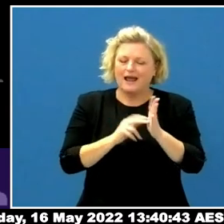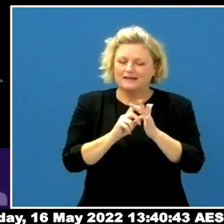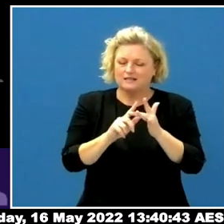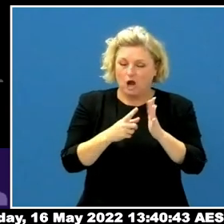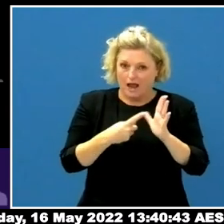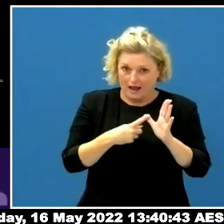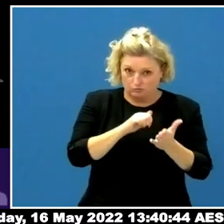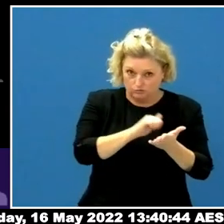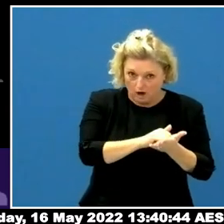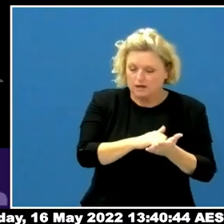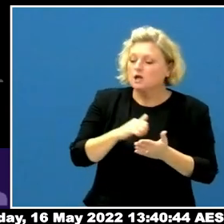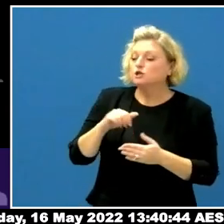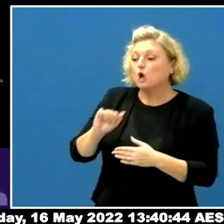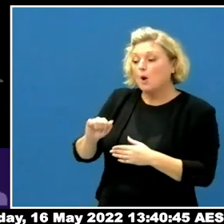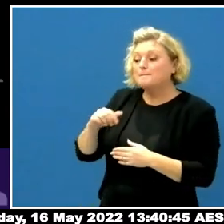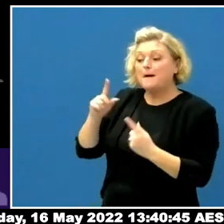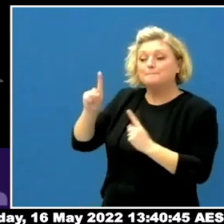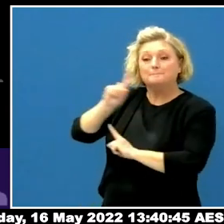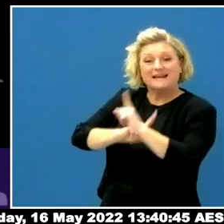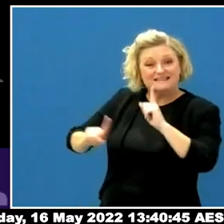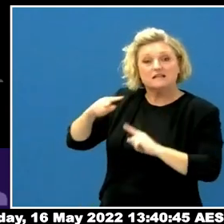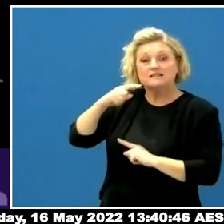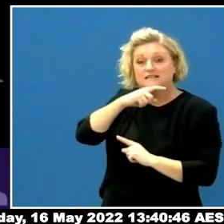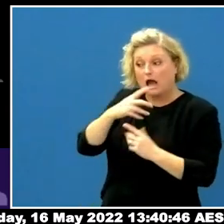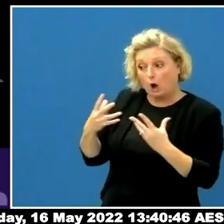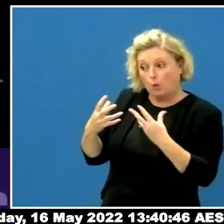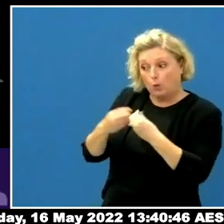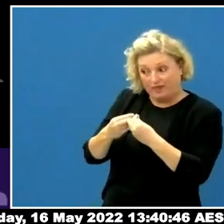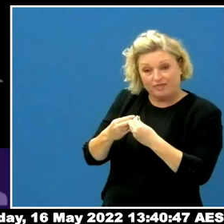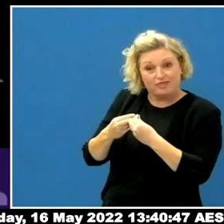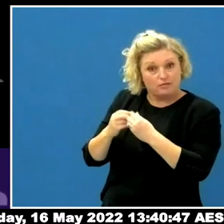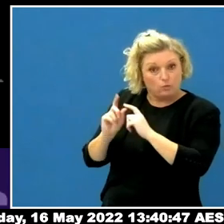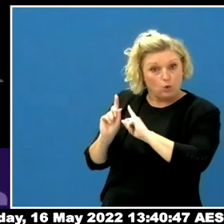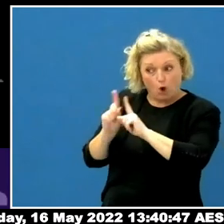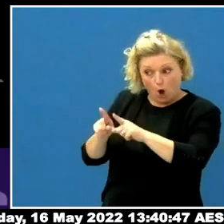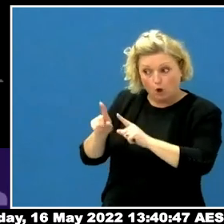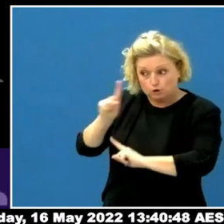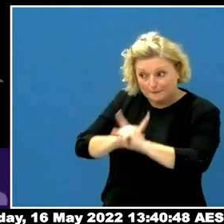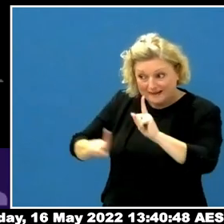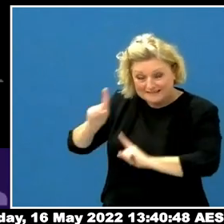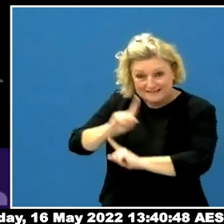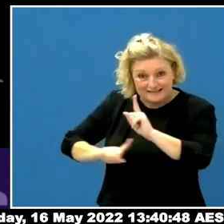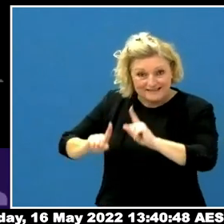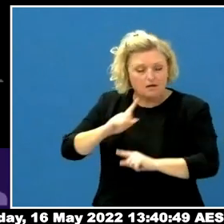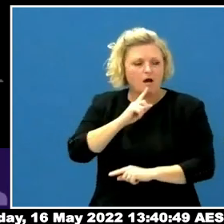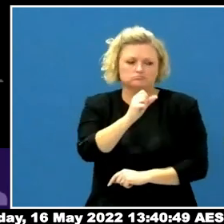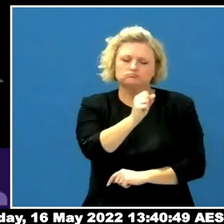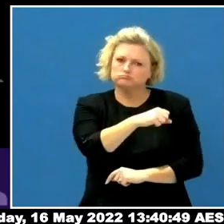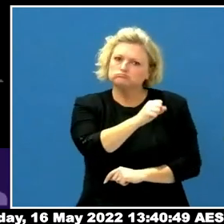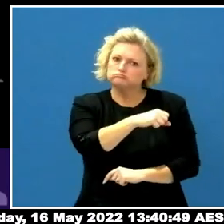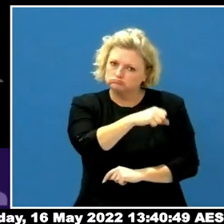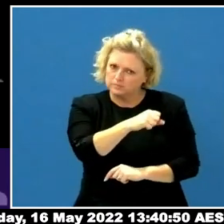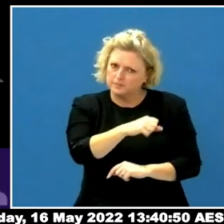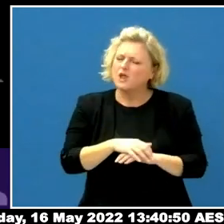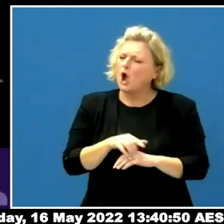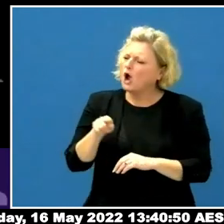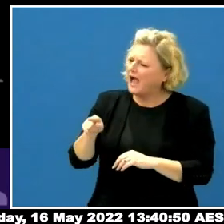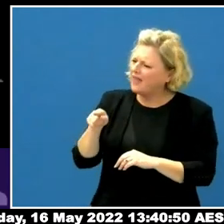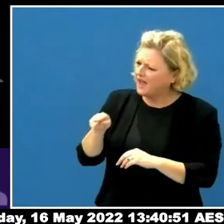Then you said Afford would send you the service agreement. We're talking from 2016 onwards.